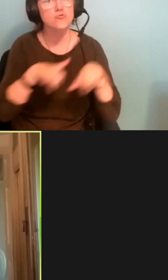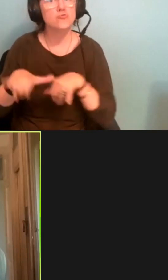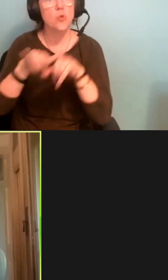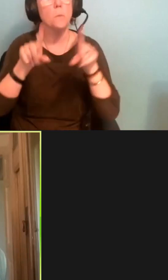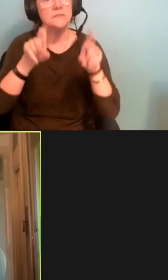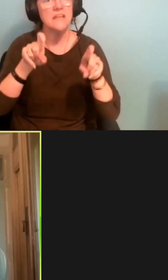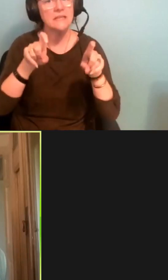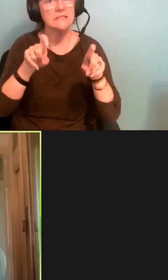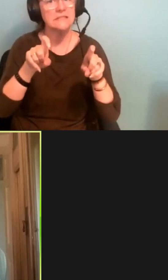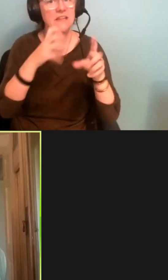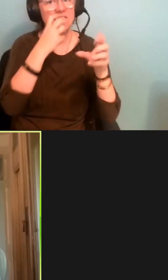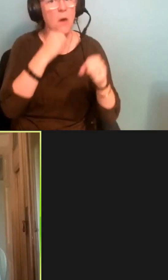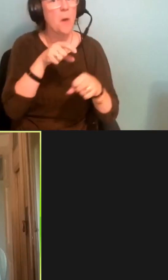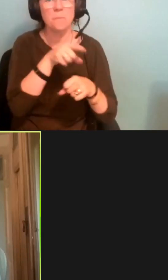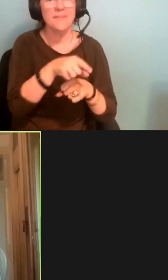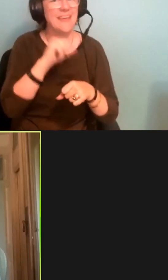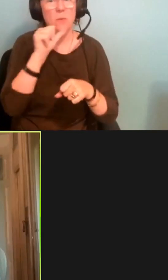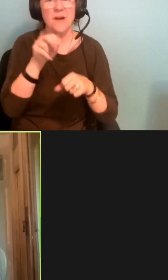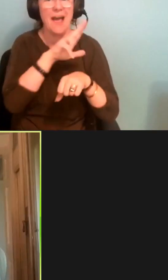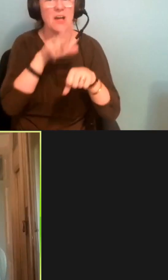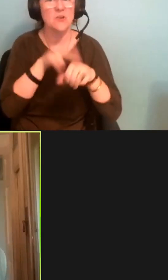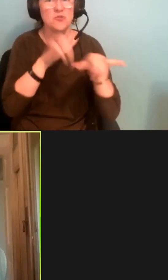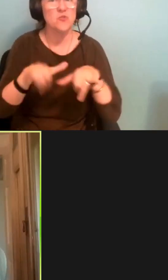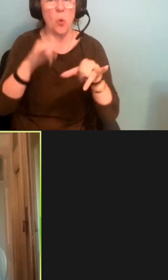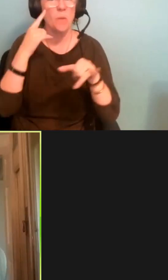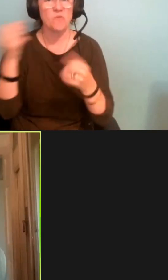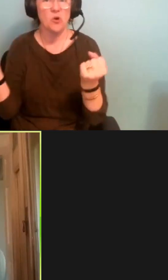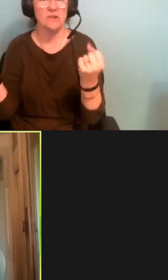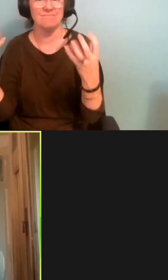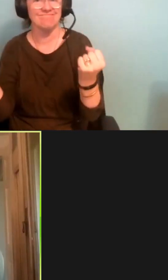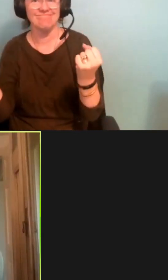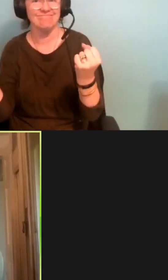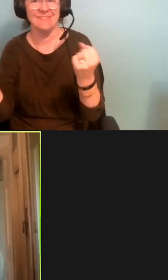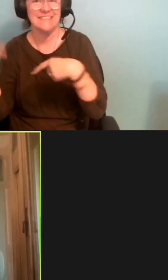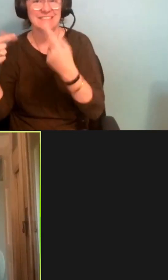normed on children using sign language in most cases cases how comfortable do